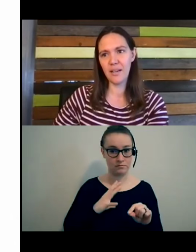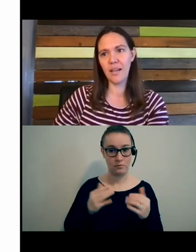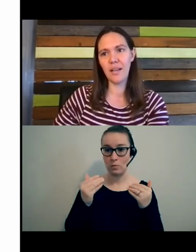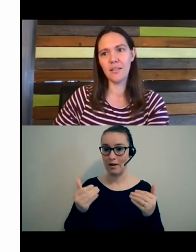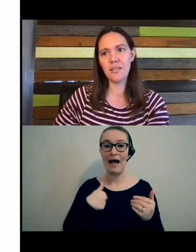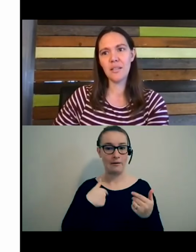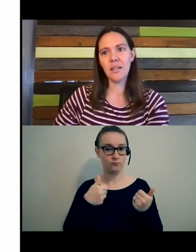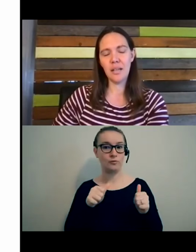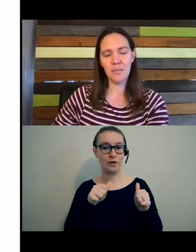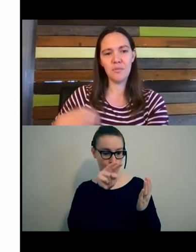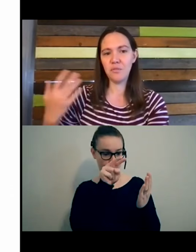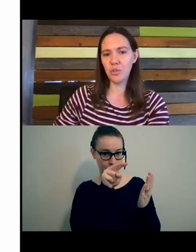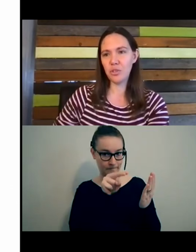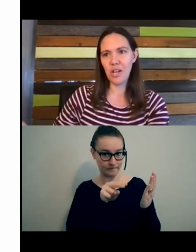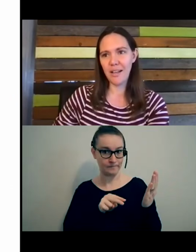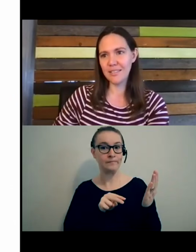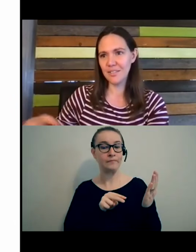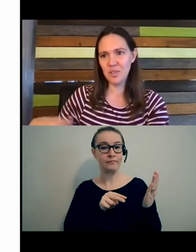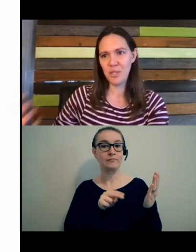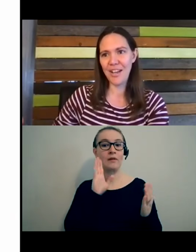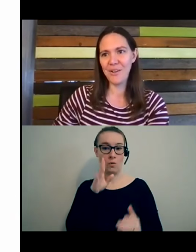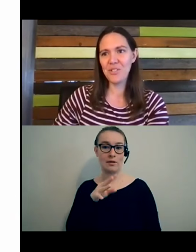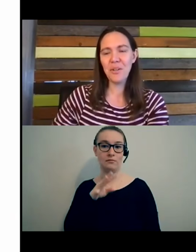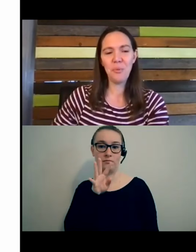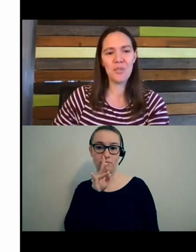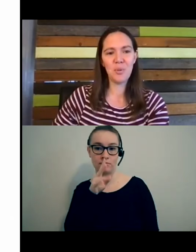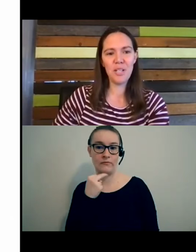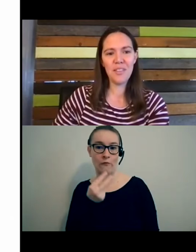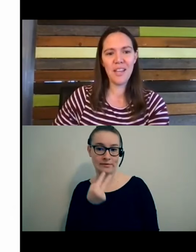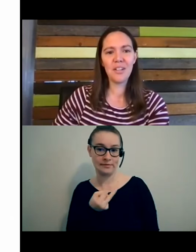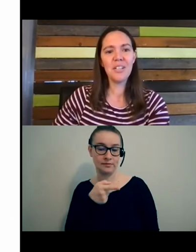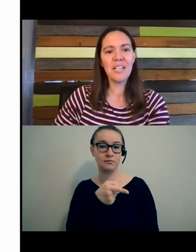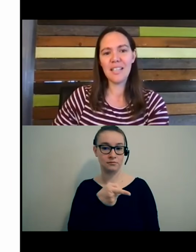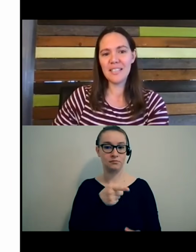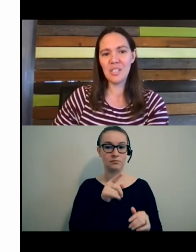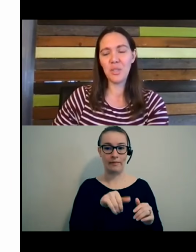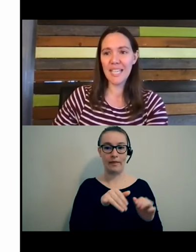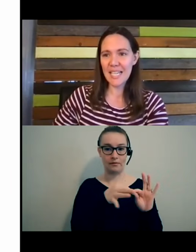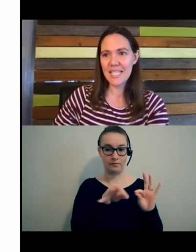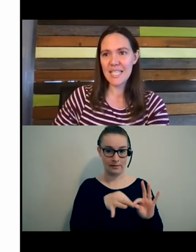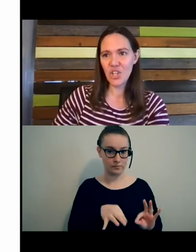and vocalize, and speak out what's been written there in case anyone cannot see the chat.